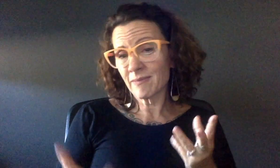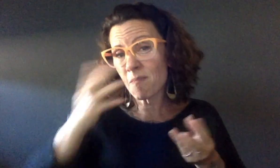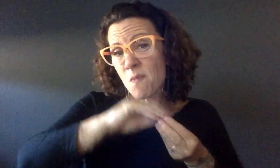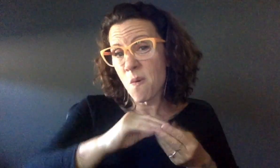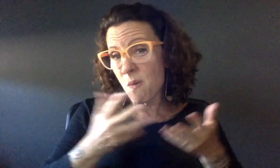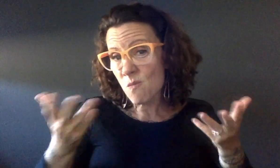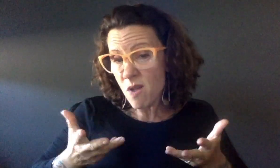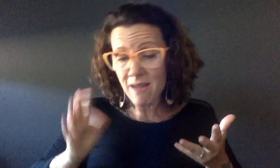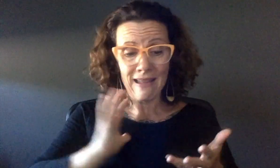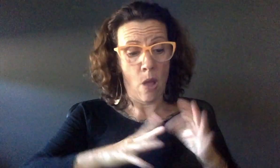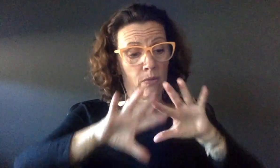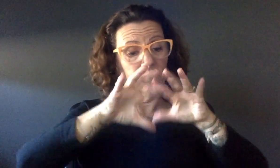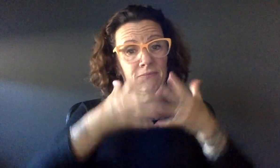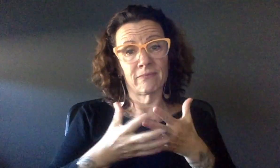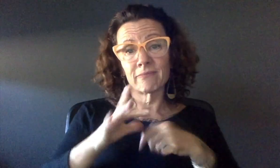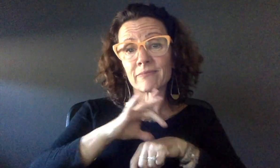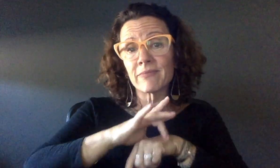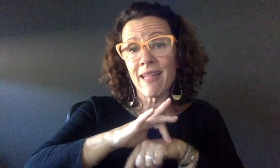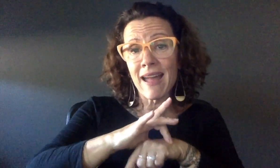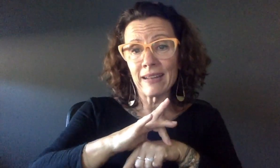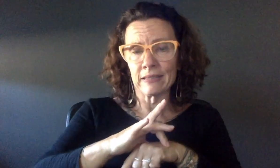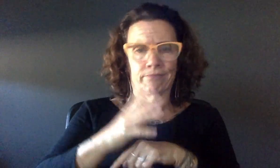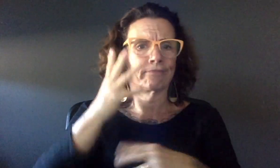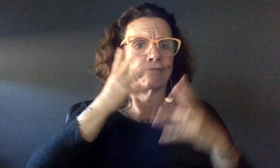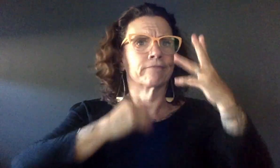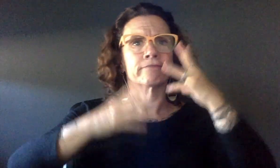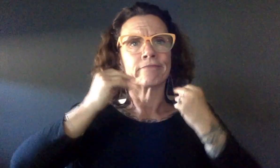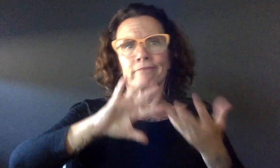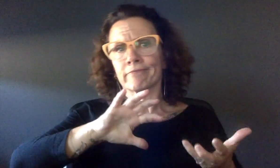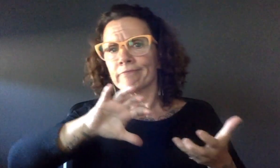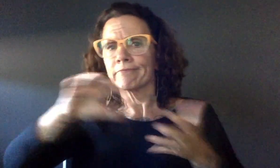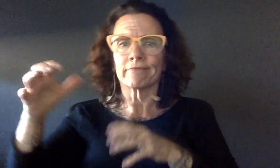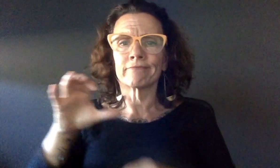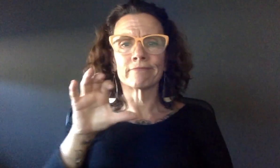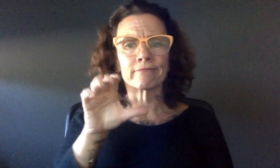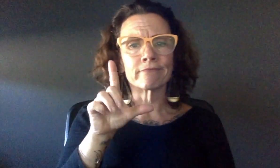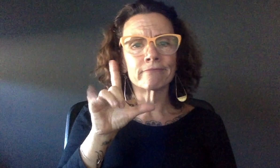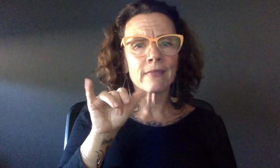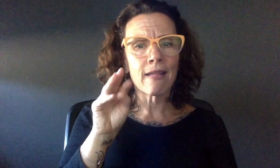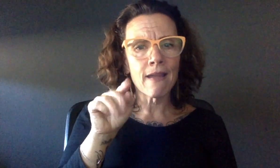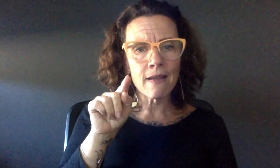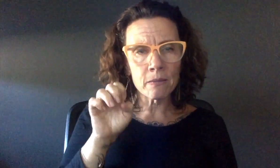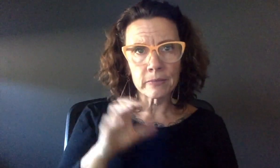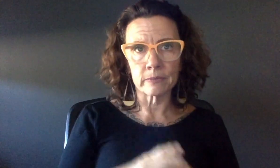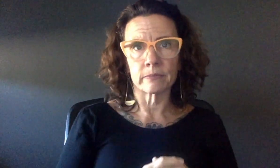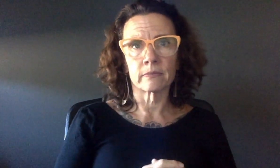Furthermore, our planet is experiencing climate chaos